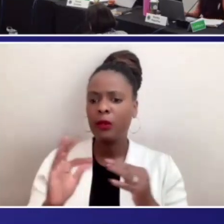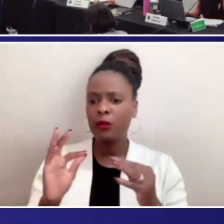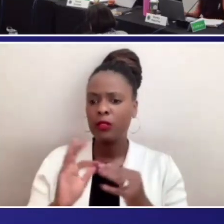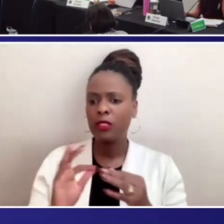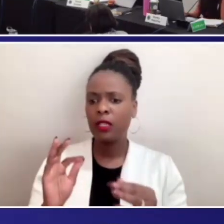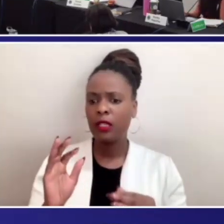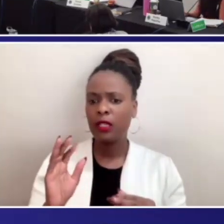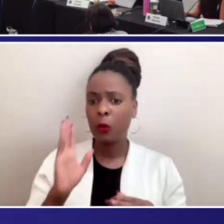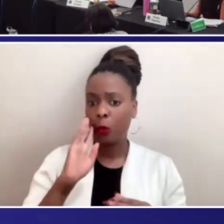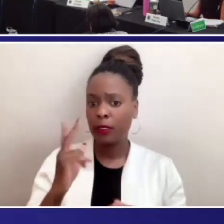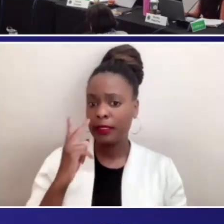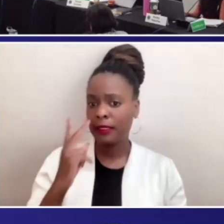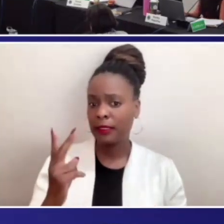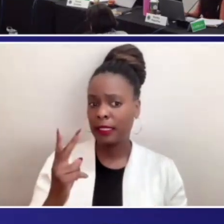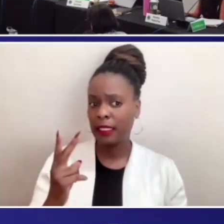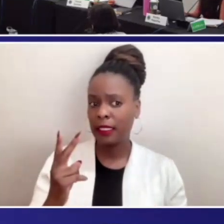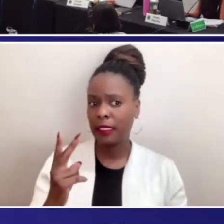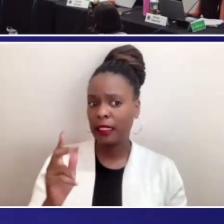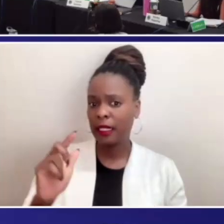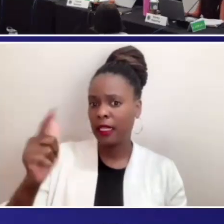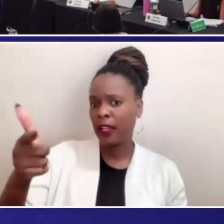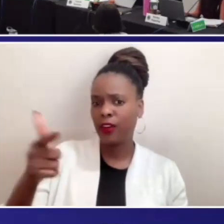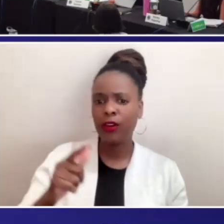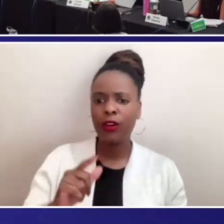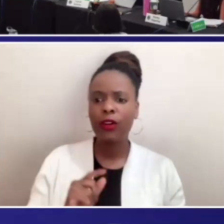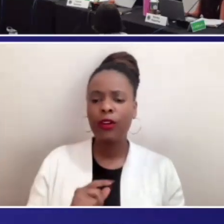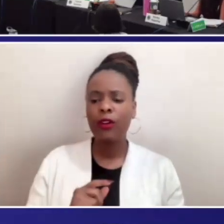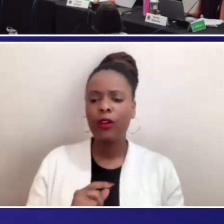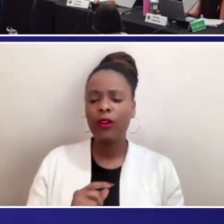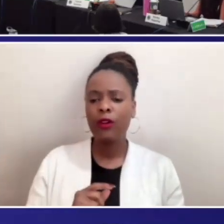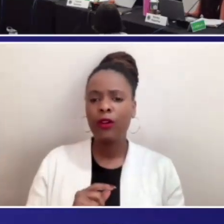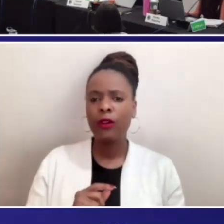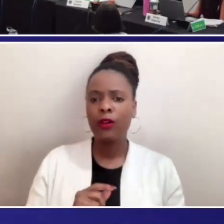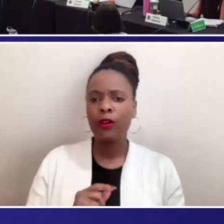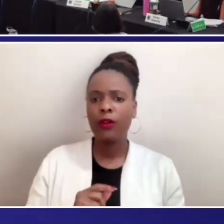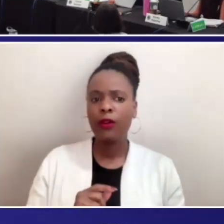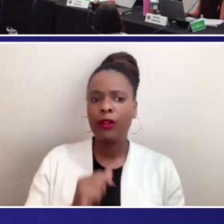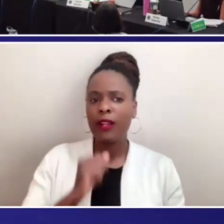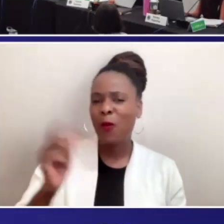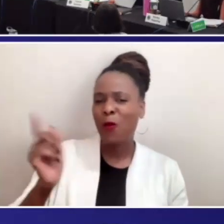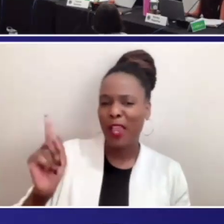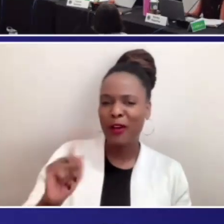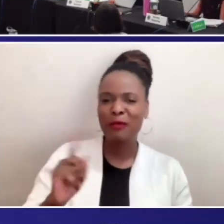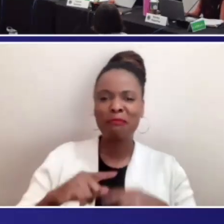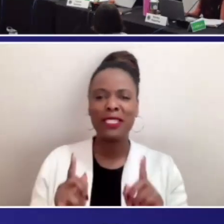we will see them. Where exactly -- not where are they, but like --